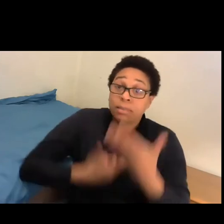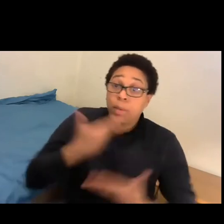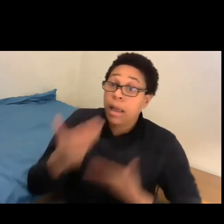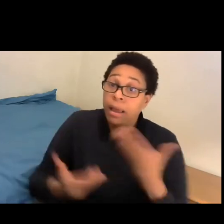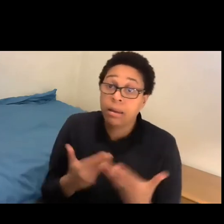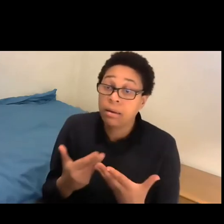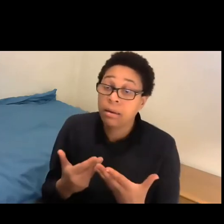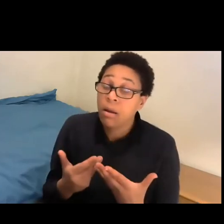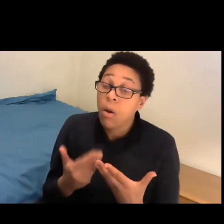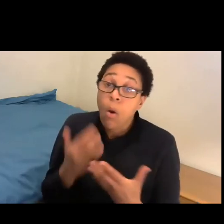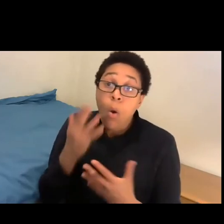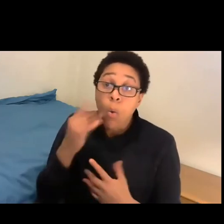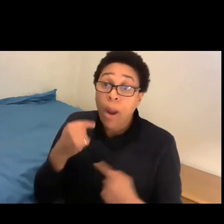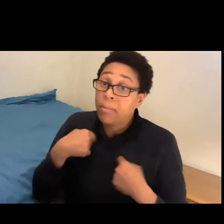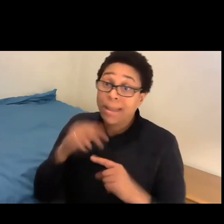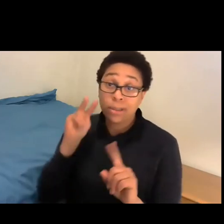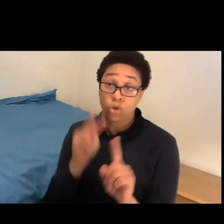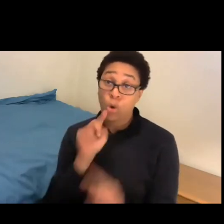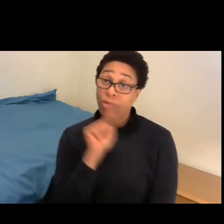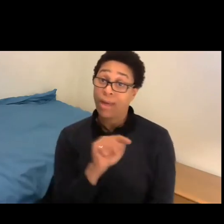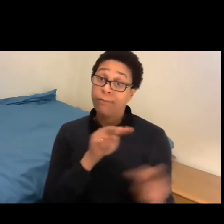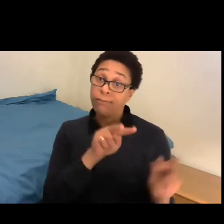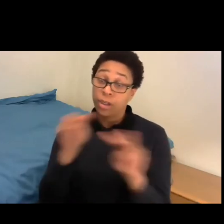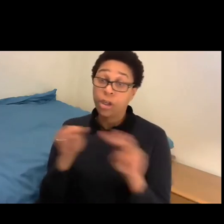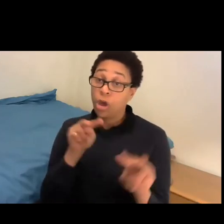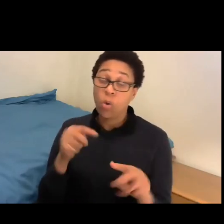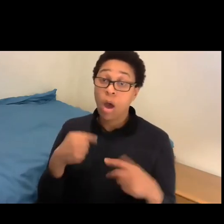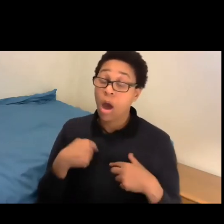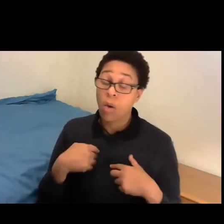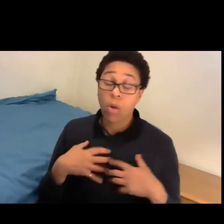when it came out because I was trying to think how you know,